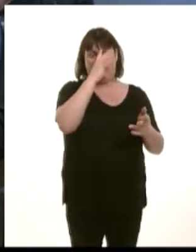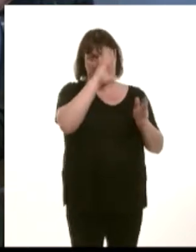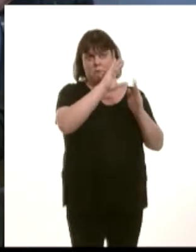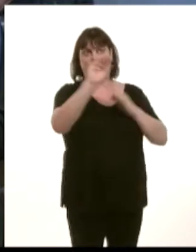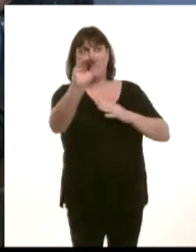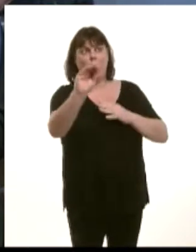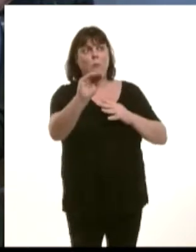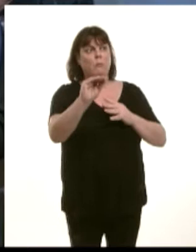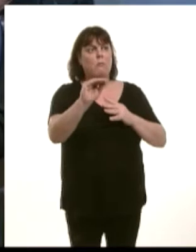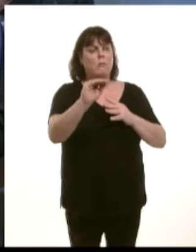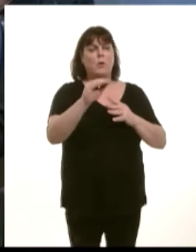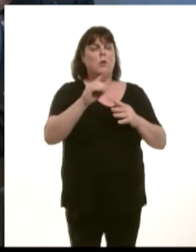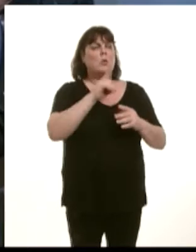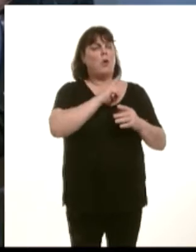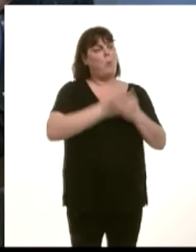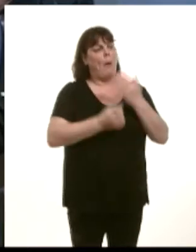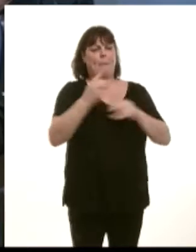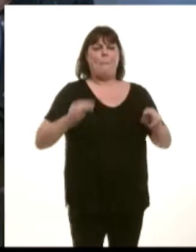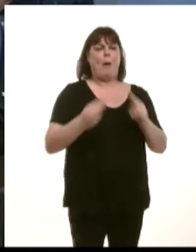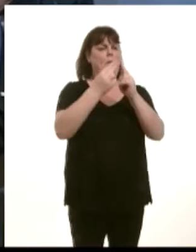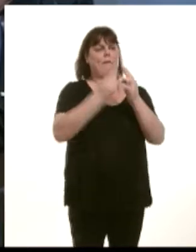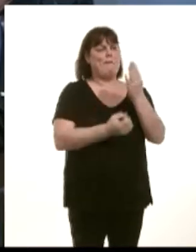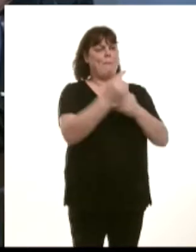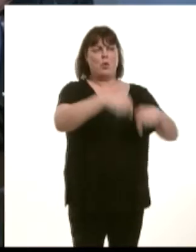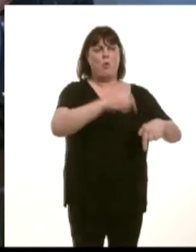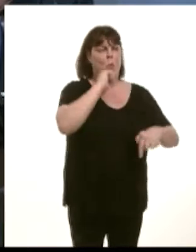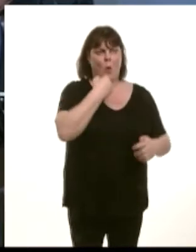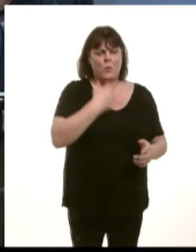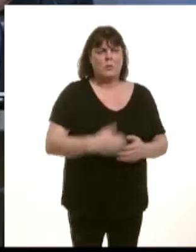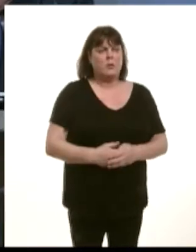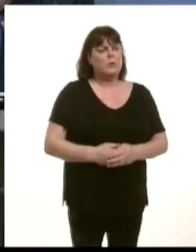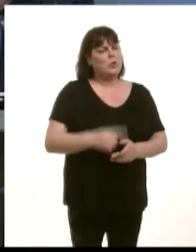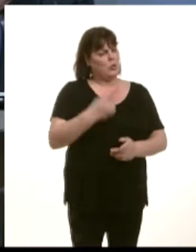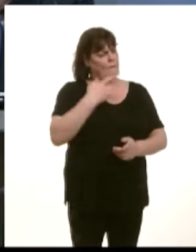Are you confident that the lines of communication that we have at the moment meet those goals,